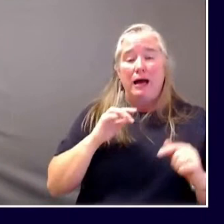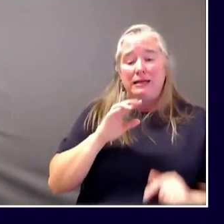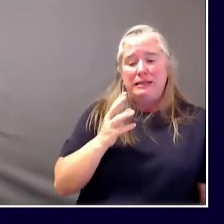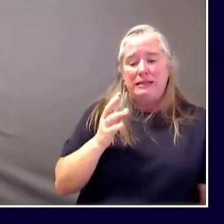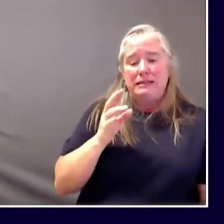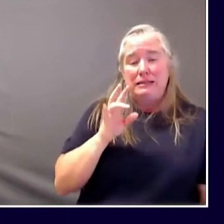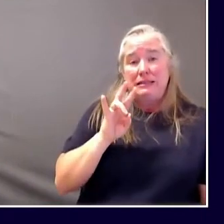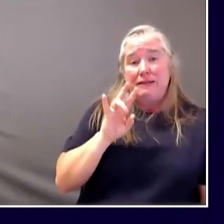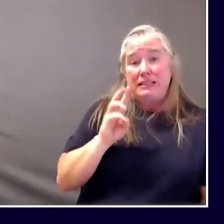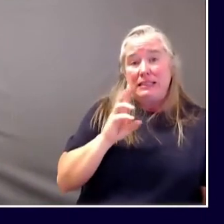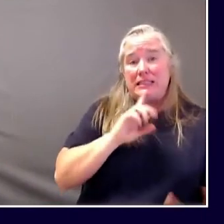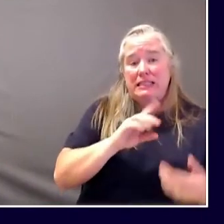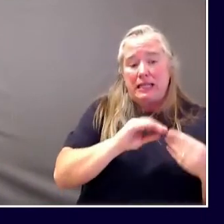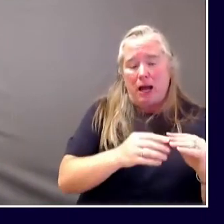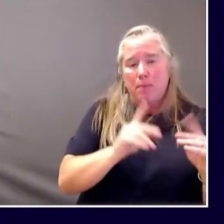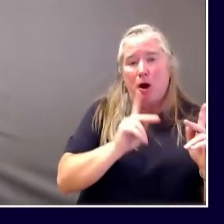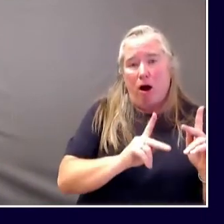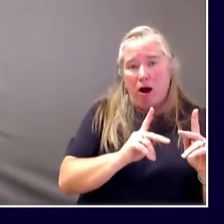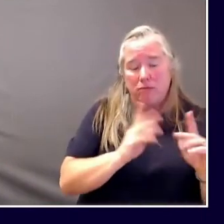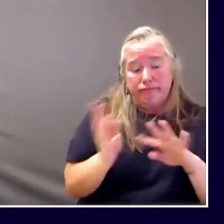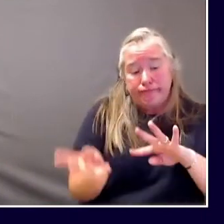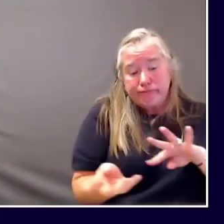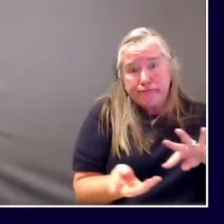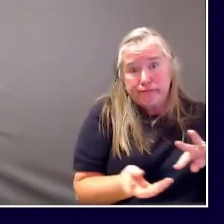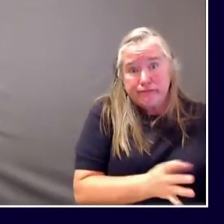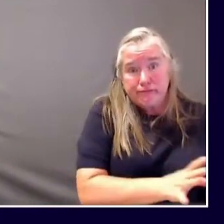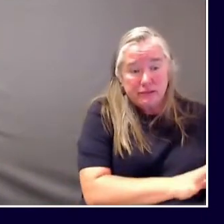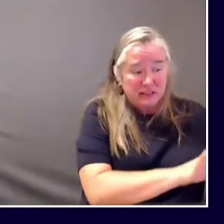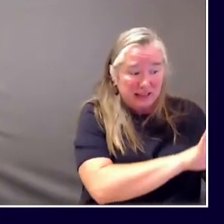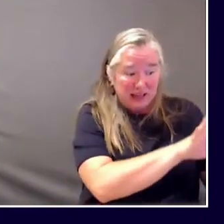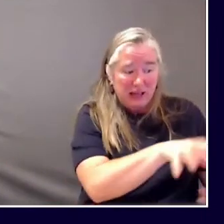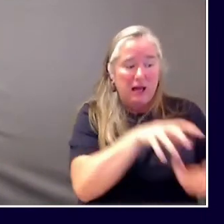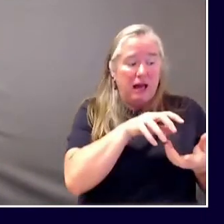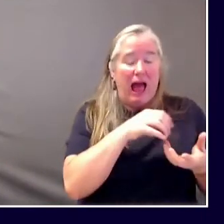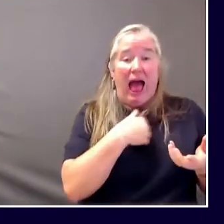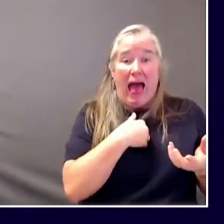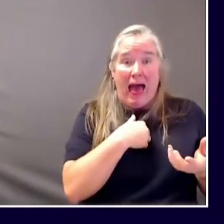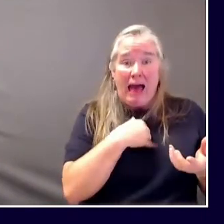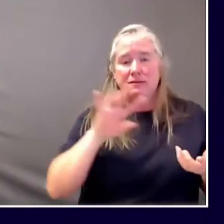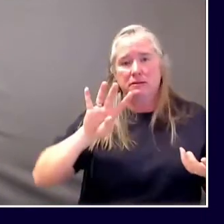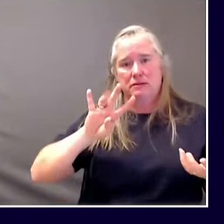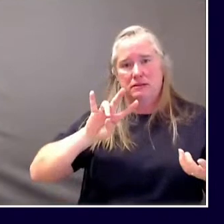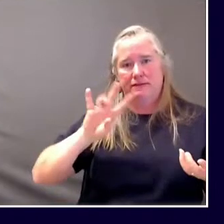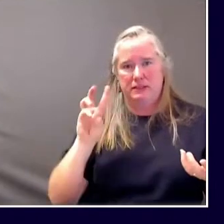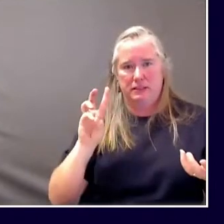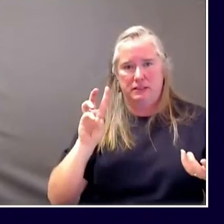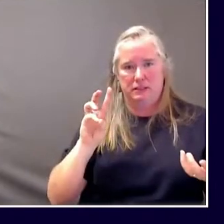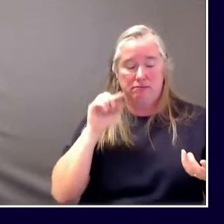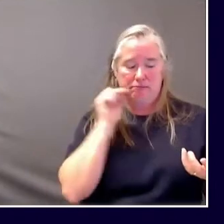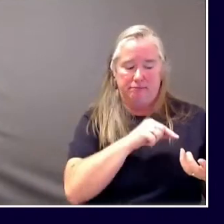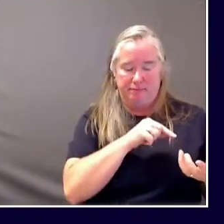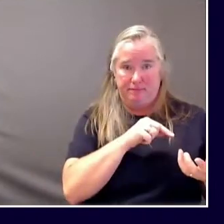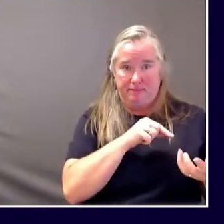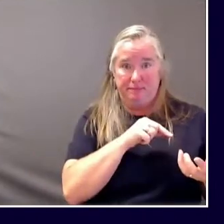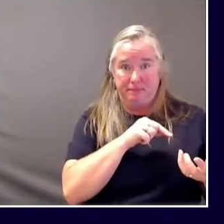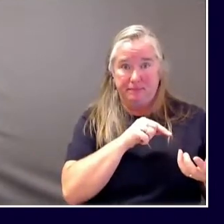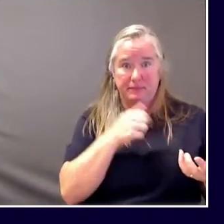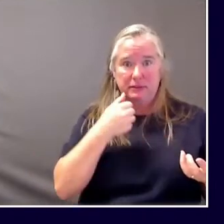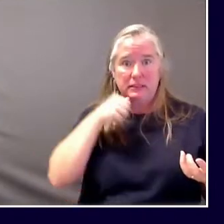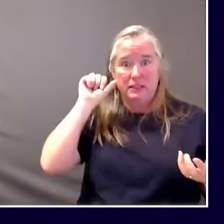disease is that the net number of new cases is the one that we